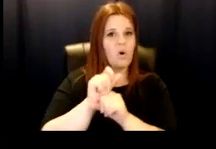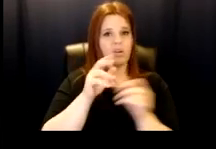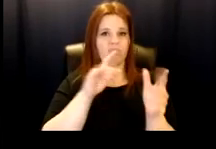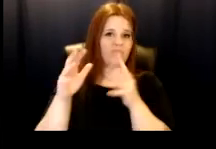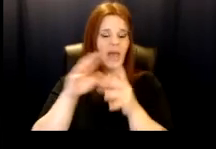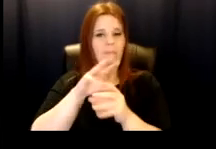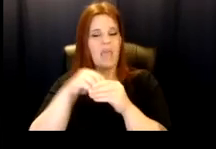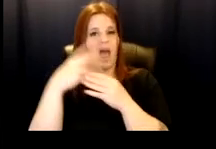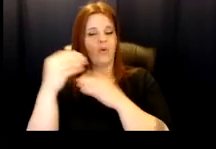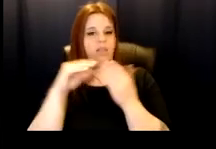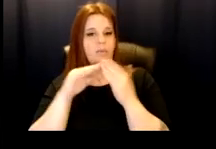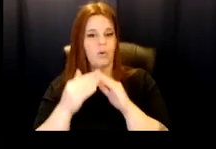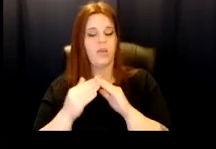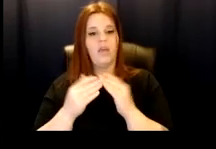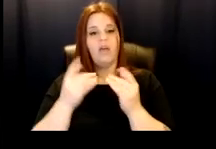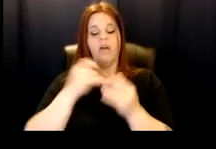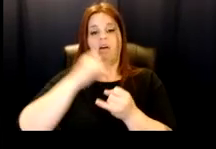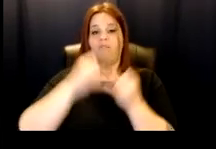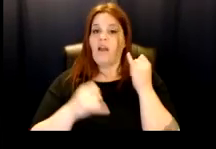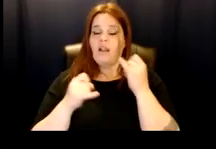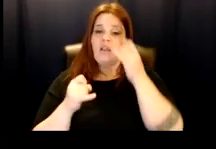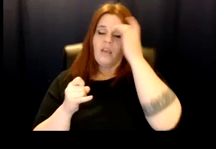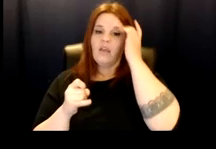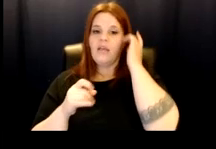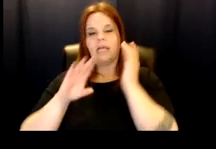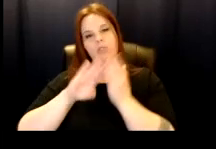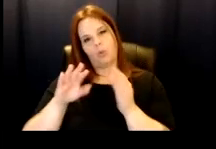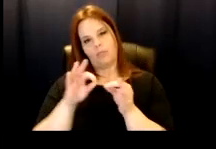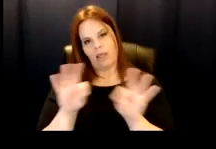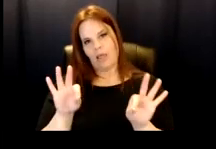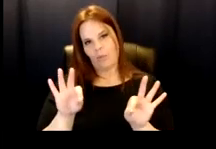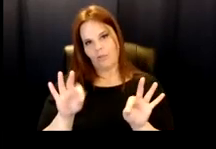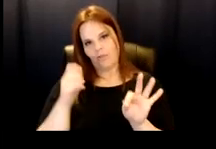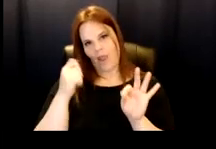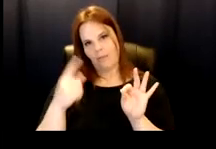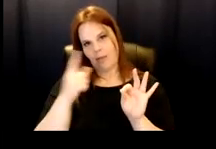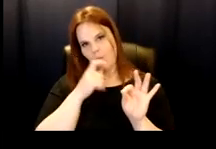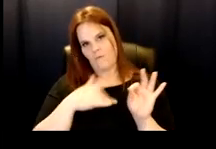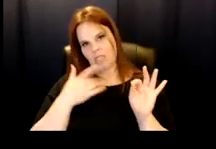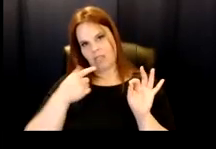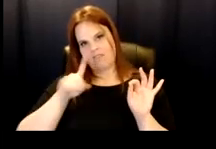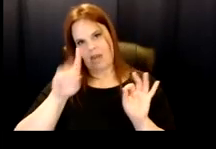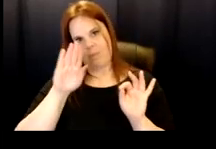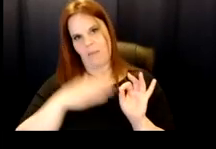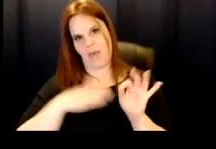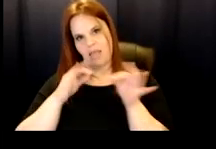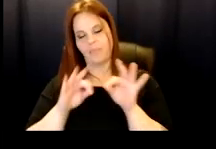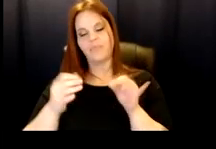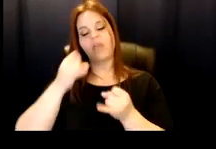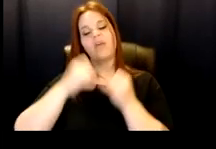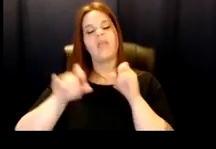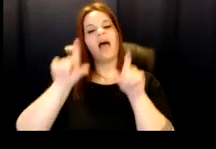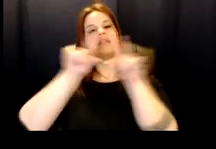Finally, excuse the language for anyone offended by this, our last headline from MIT Technology